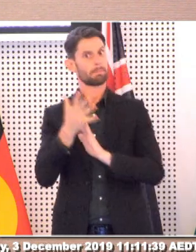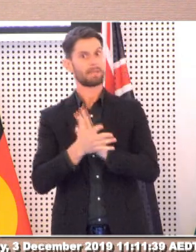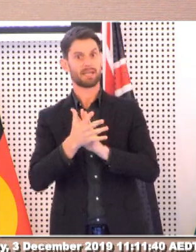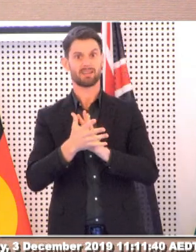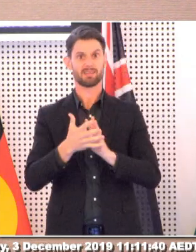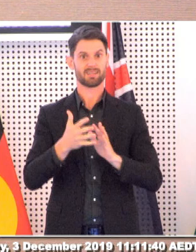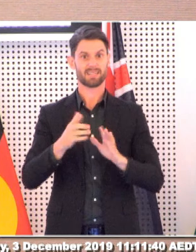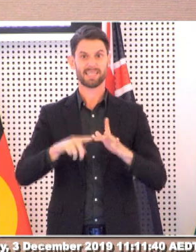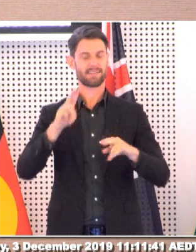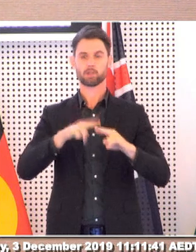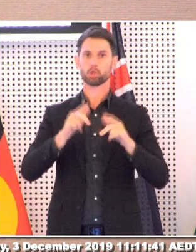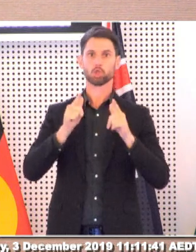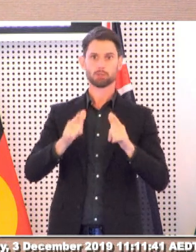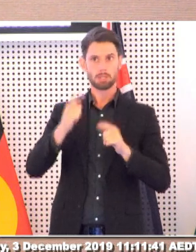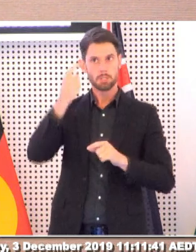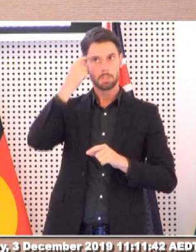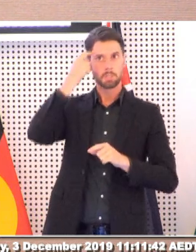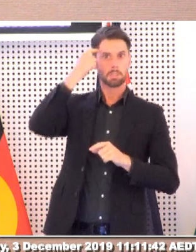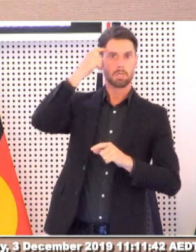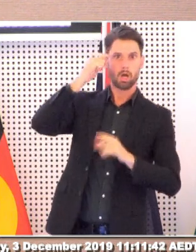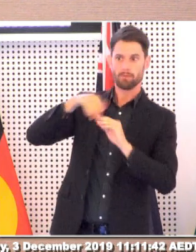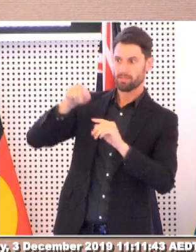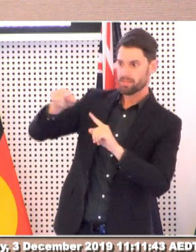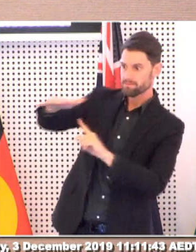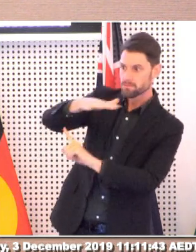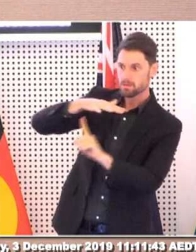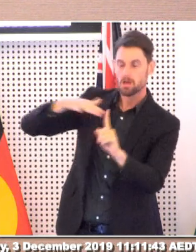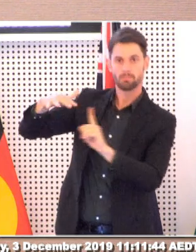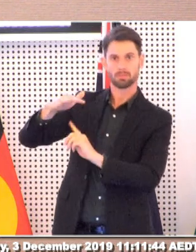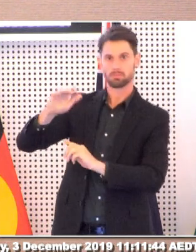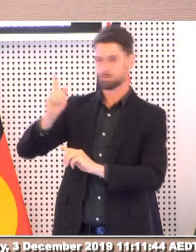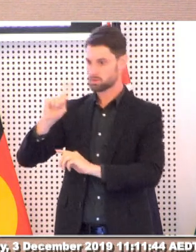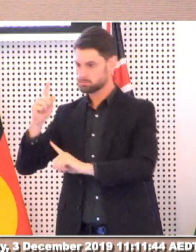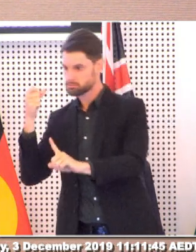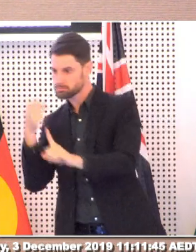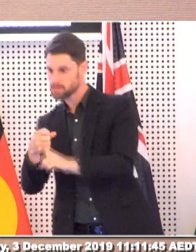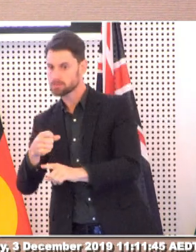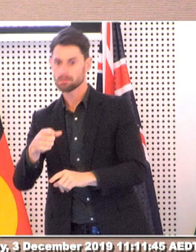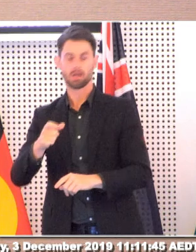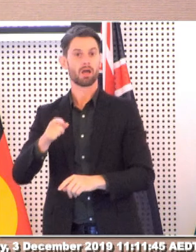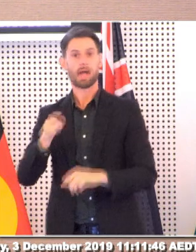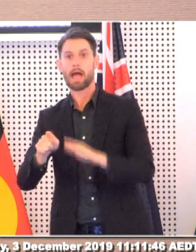around the environments in which people can have access to the broader community, what they do in that broader community